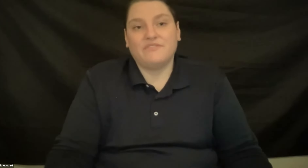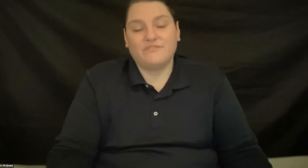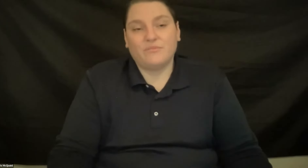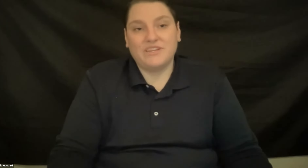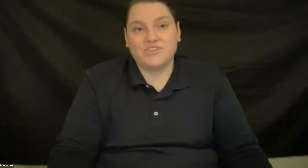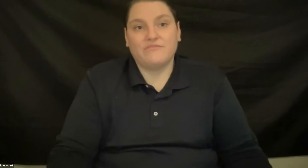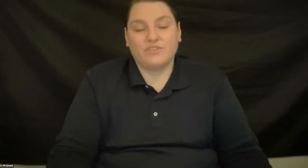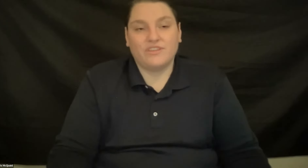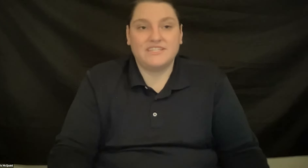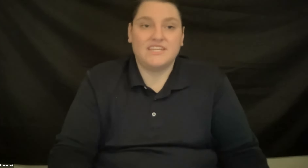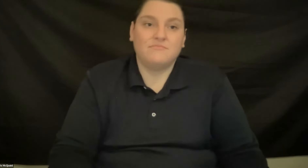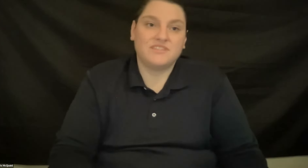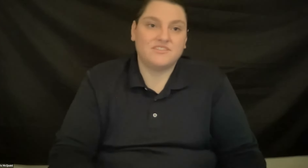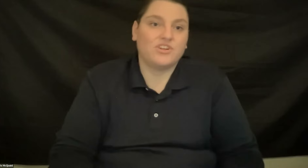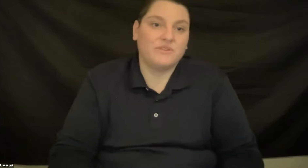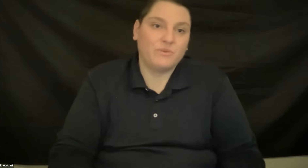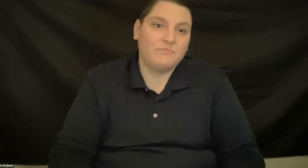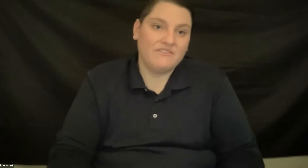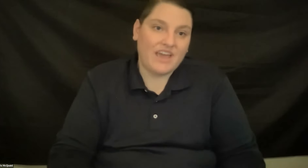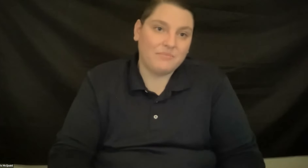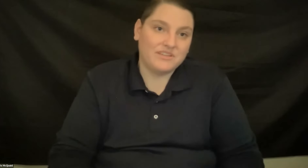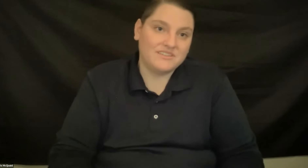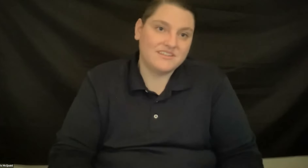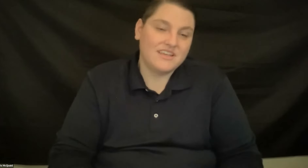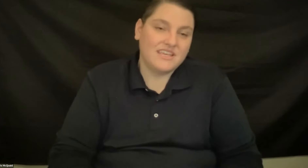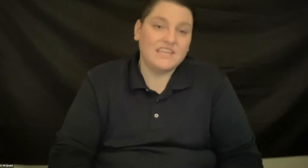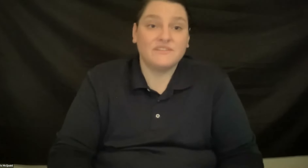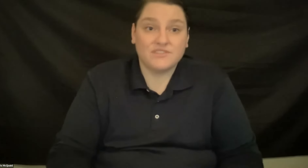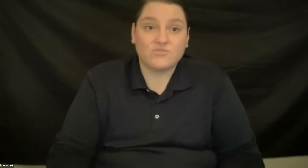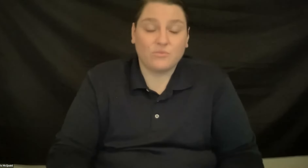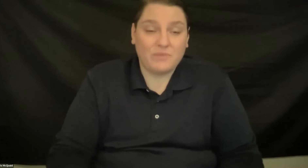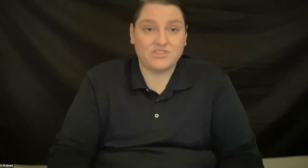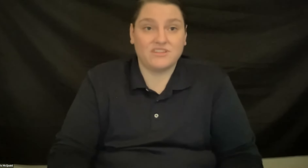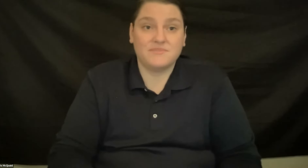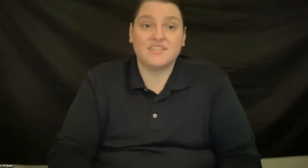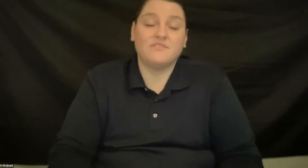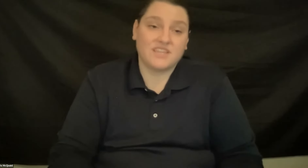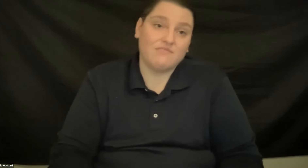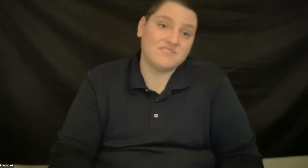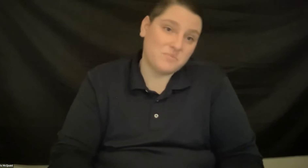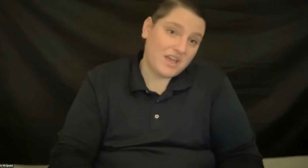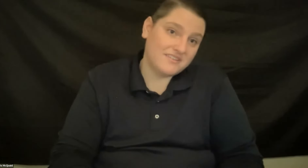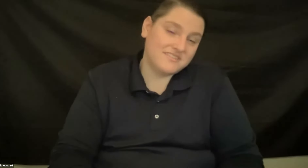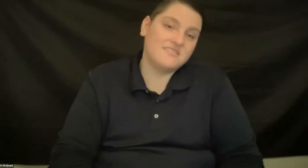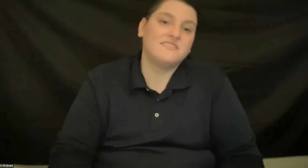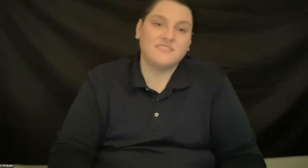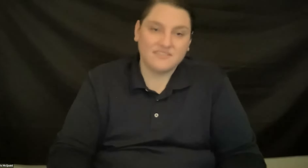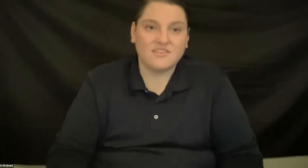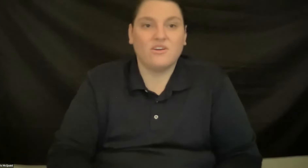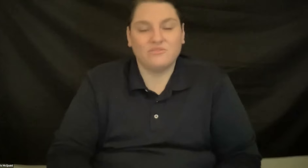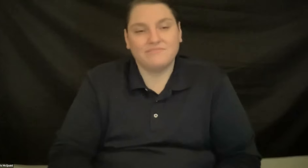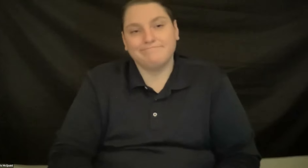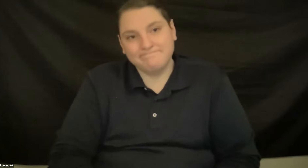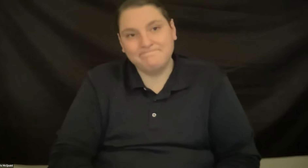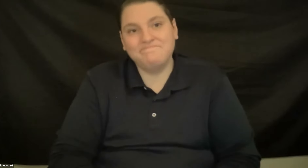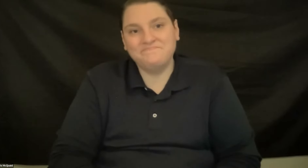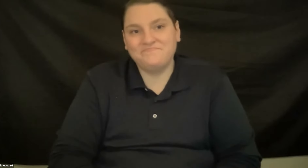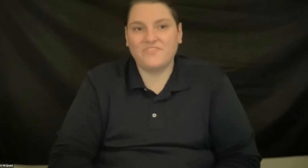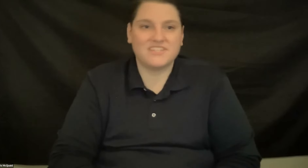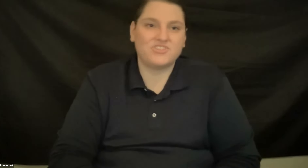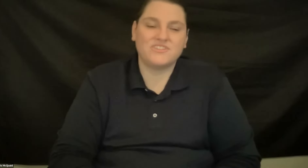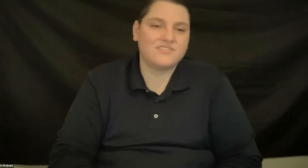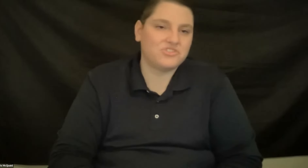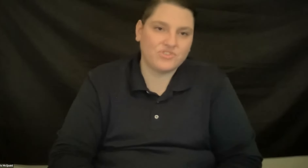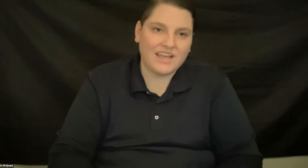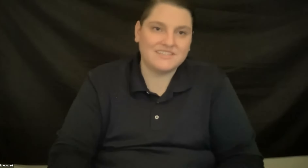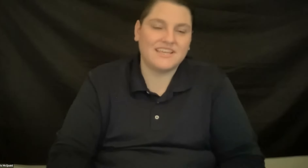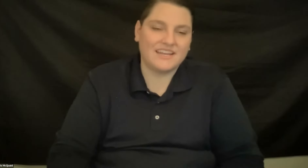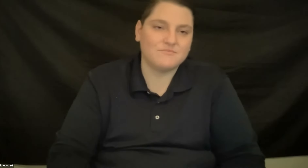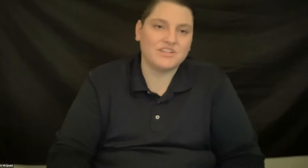You can use things like blinking. You can set up blinking rules. Sometimes you have to depend on another person's account of what happened.